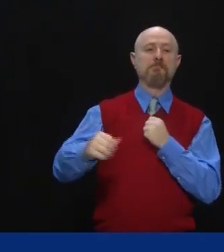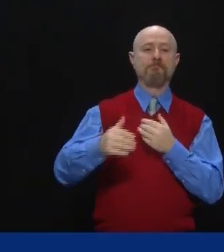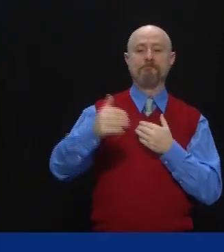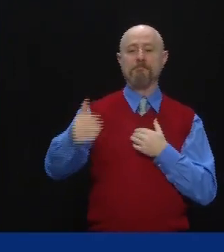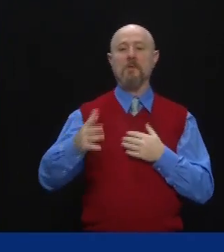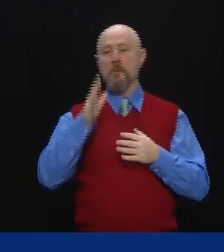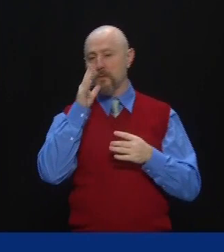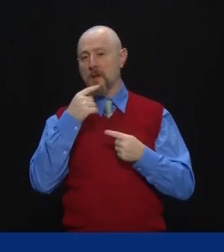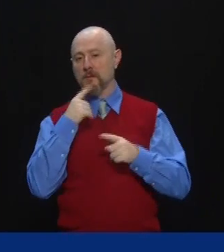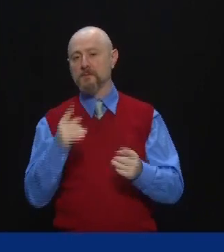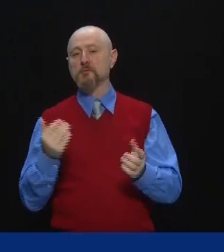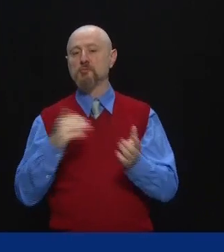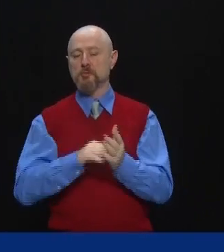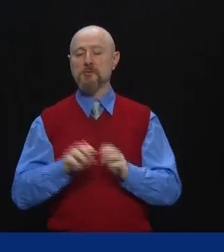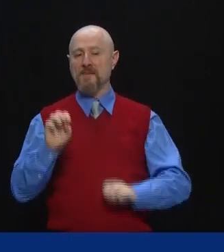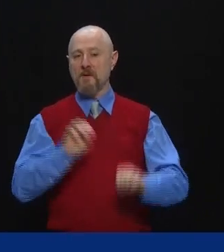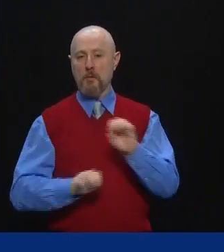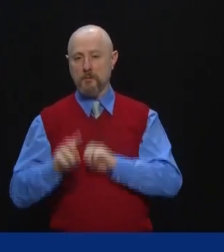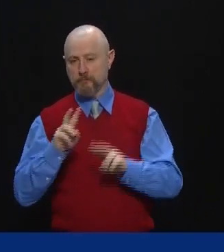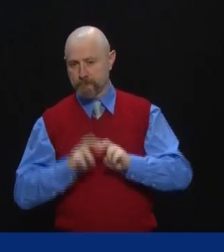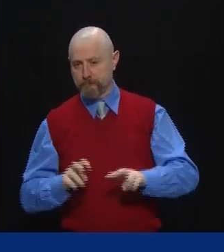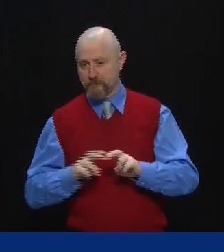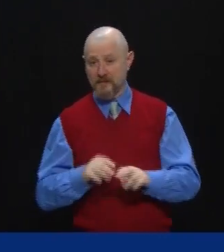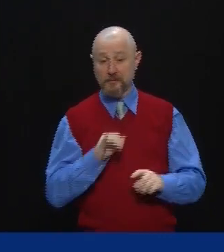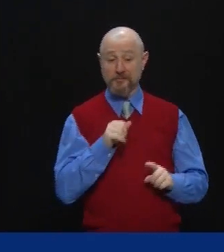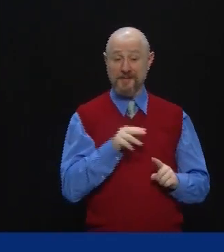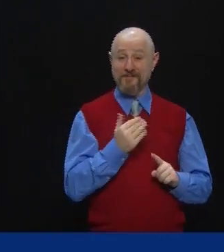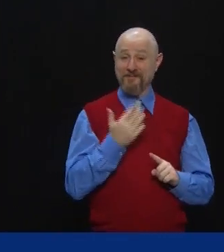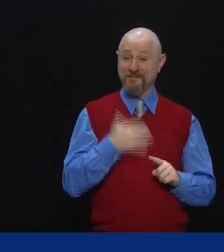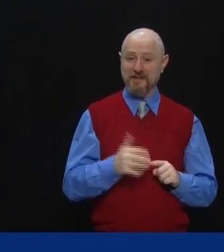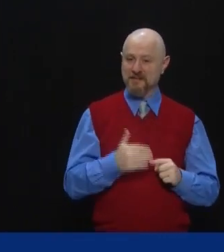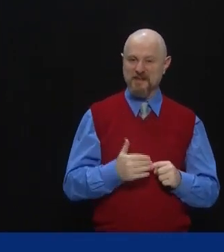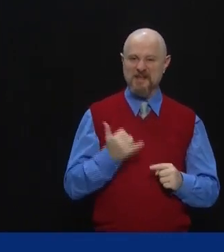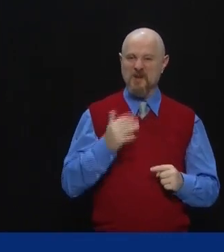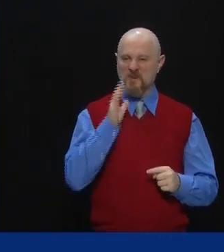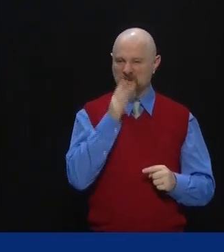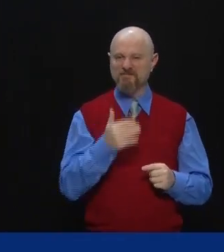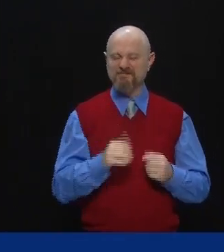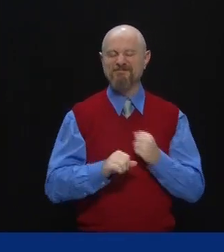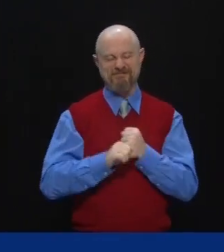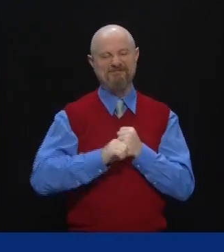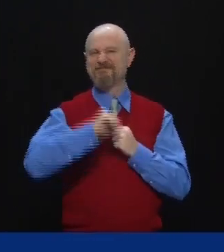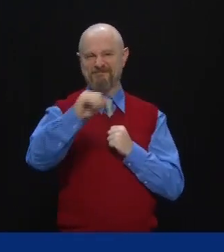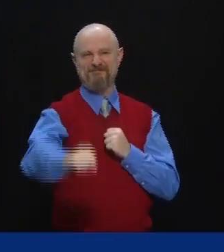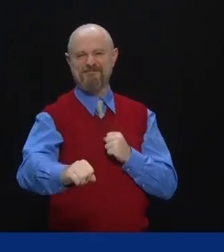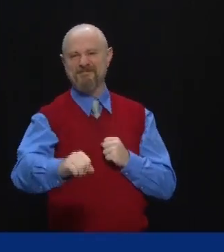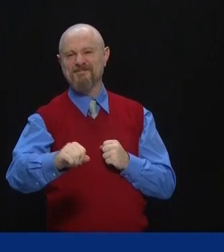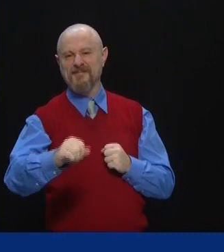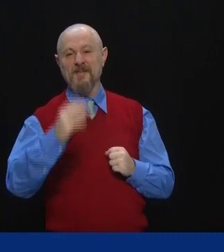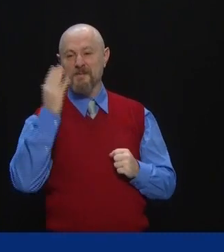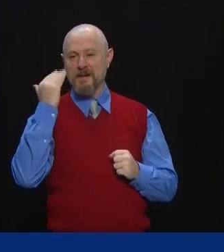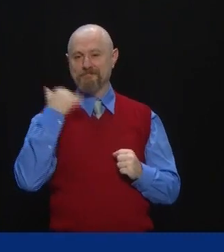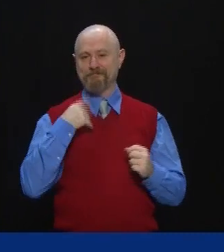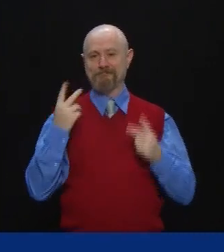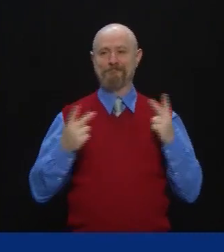EXTEND THAN A SHORT PERIOD OF TIME. I SAID I WOULD RE-EVALUATE THIS BEFORE WE GOT TO JANUARY 15th. INTEREST OF GIVING PEOPLE NOTICE